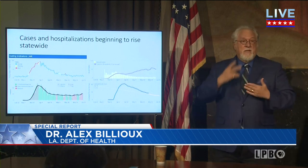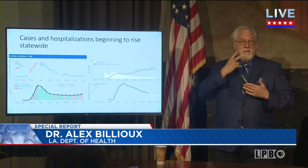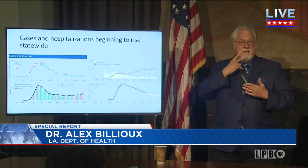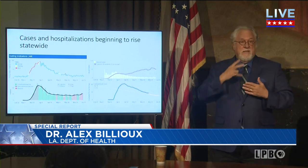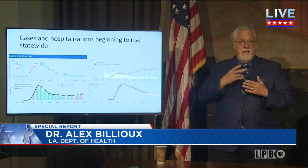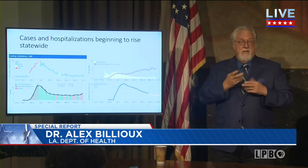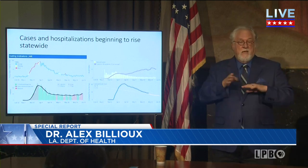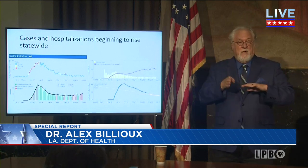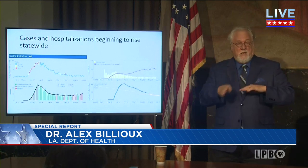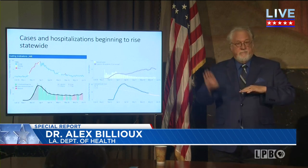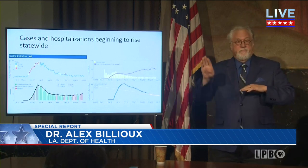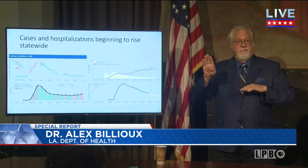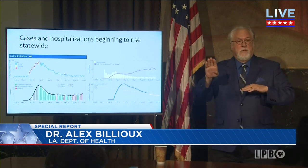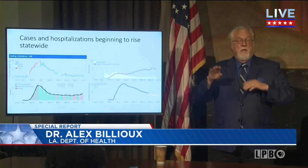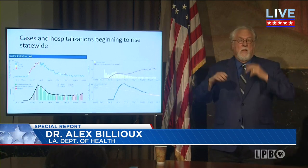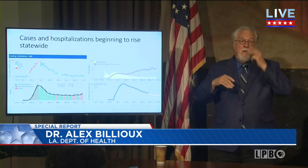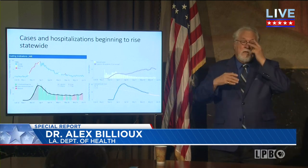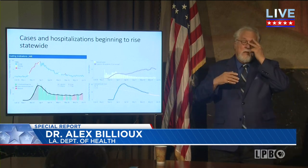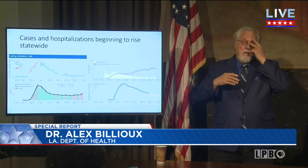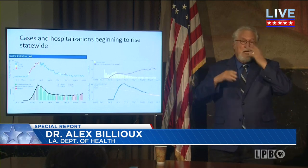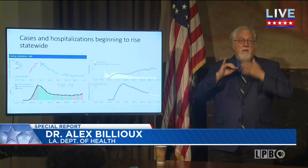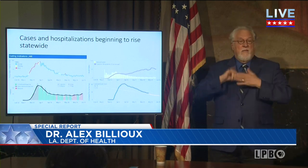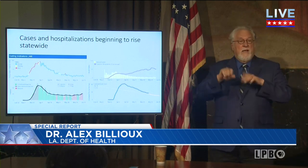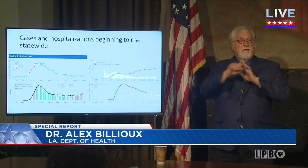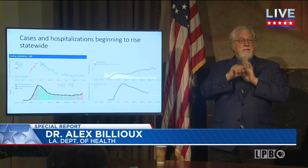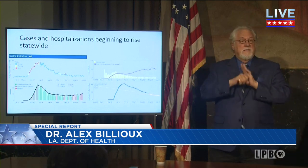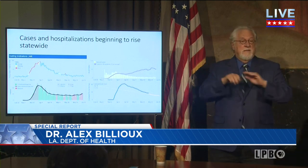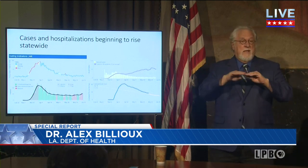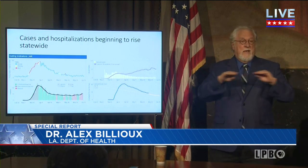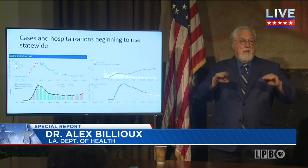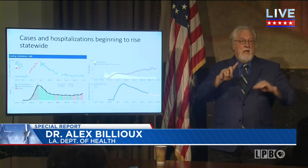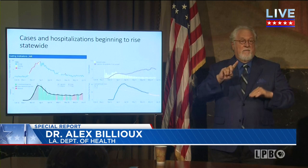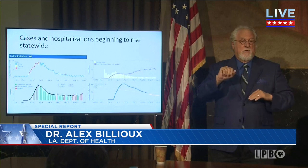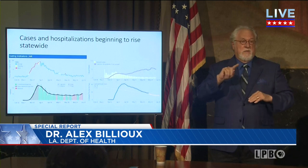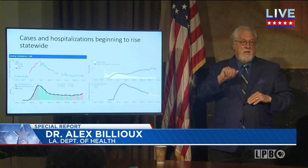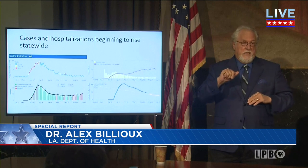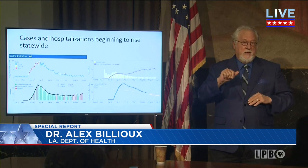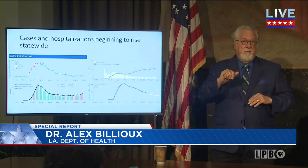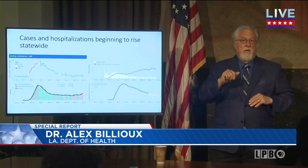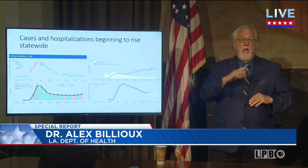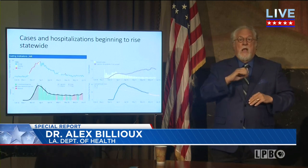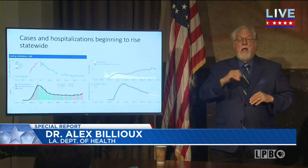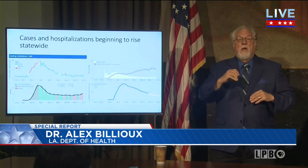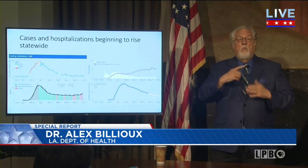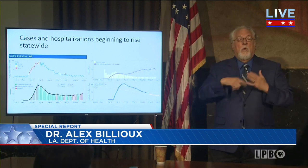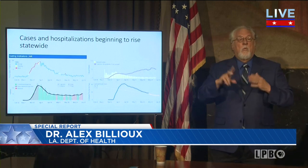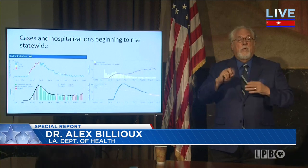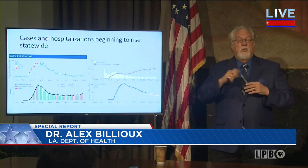A TREND IN THE OPPOSITE DIRECTION HAS TO START E SOMEWHERE. WE'RE BEGINNING TO SEE THE SIGNS THAT MAYBE WE'RE SEEING THAT